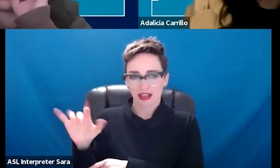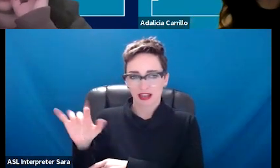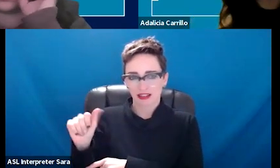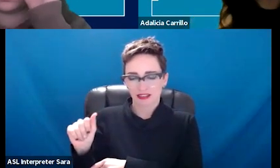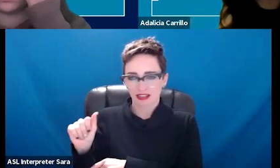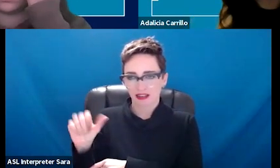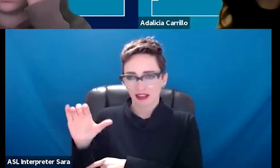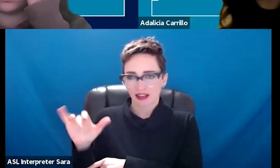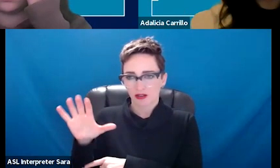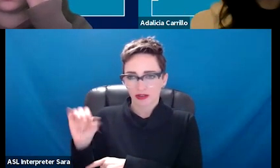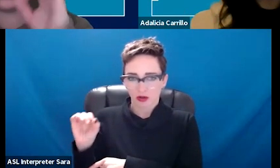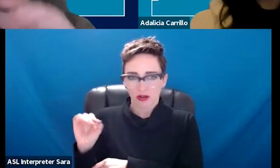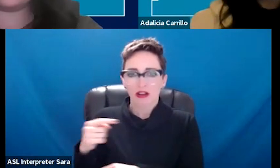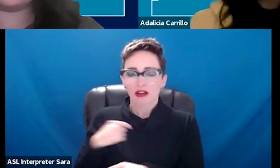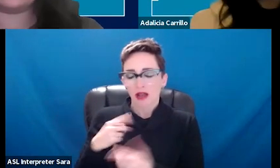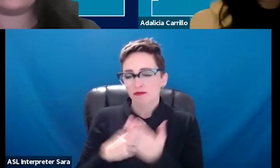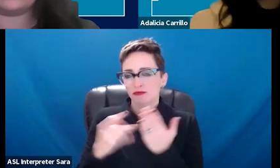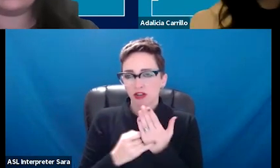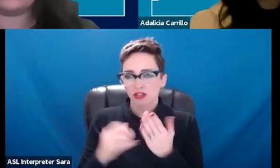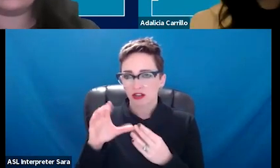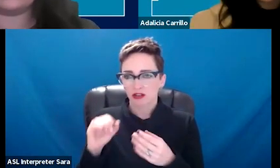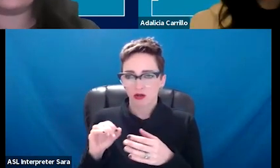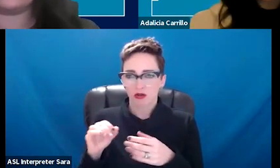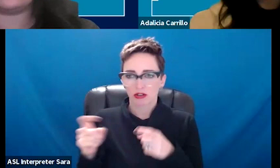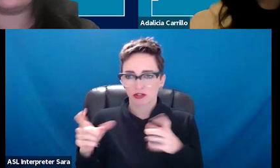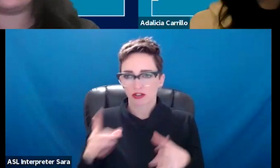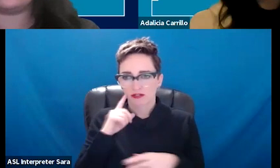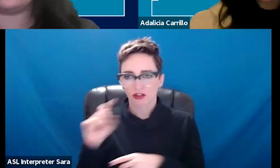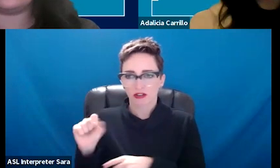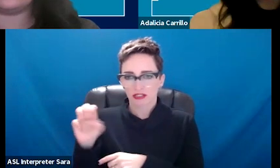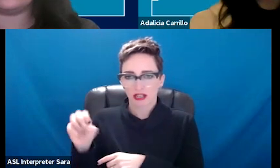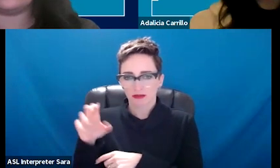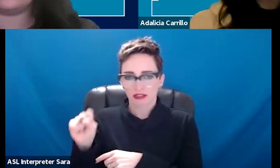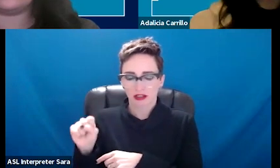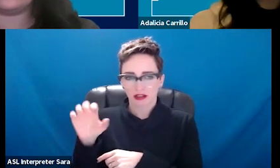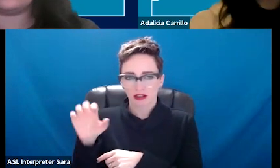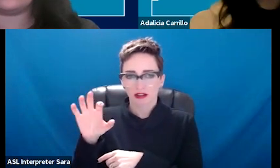as project director for SAMHSA's 988 Crisis Systems Response